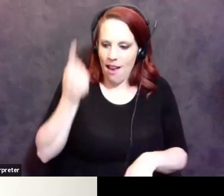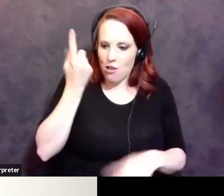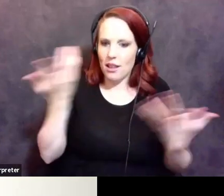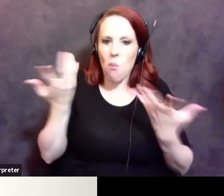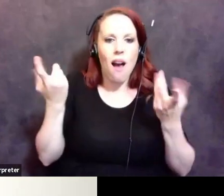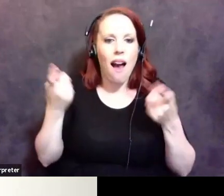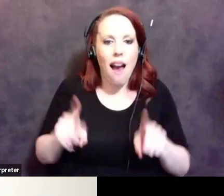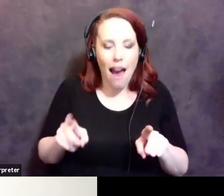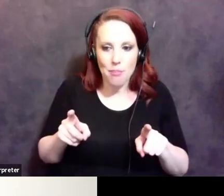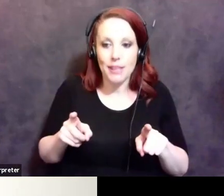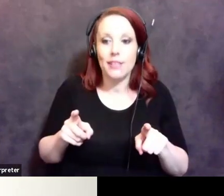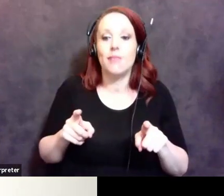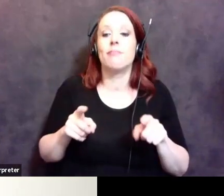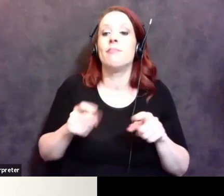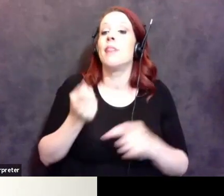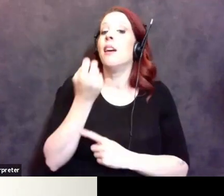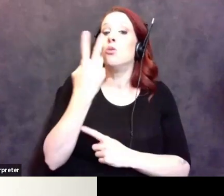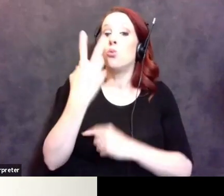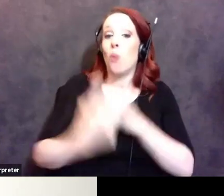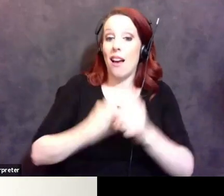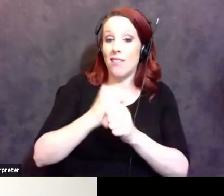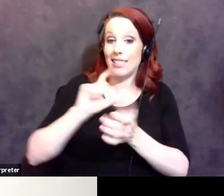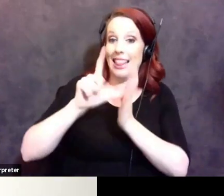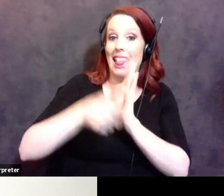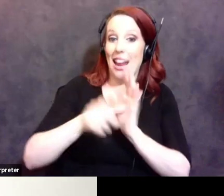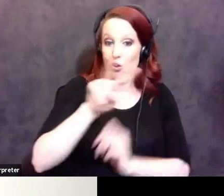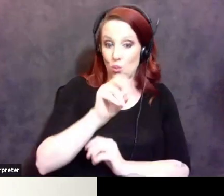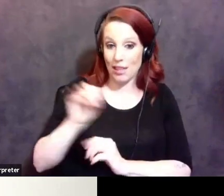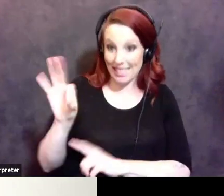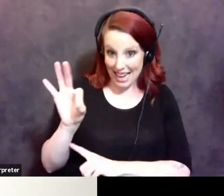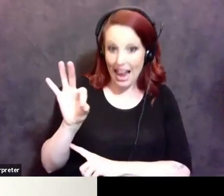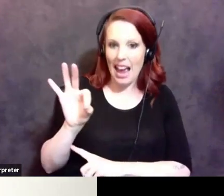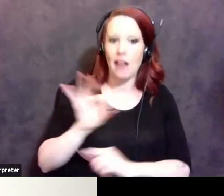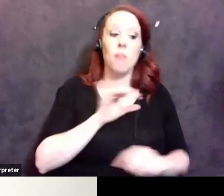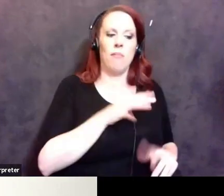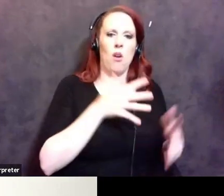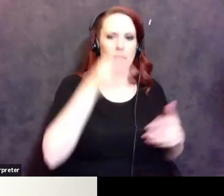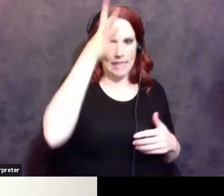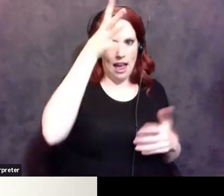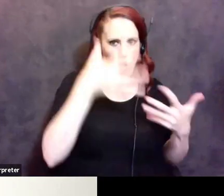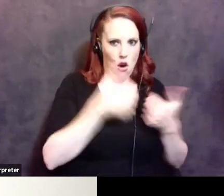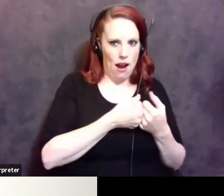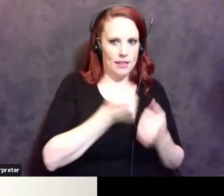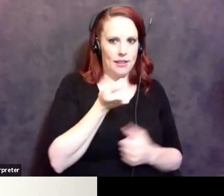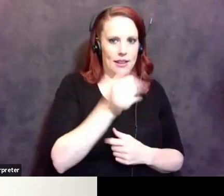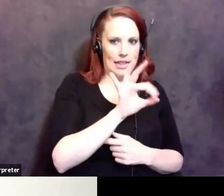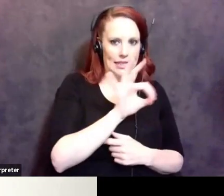forward to 12 years later to 2009, the car accident happened in 1997. In 2009, I started